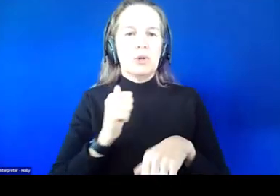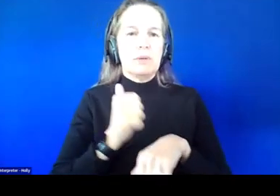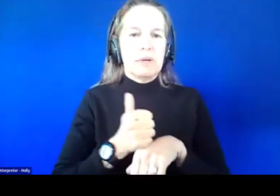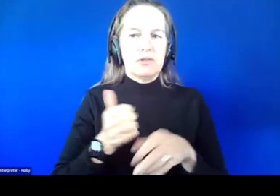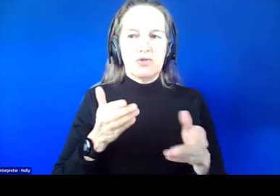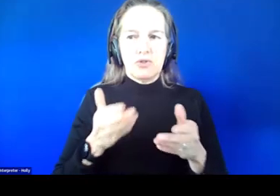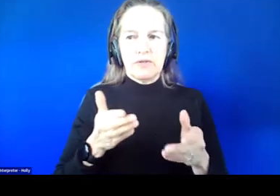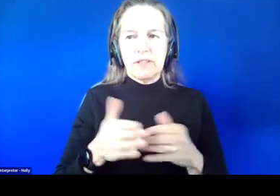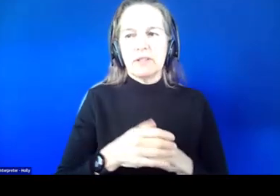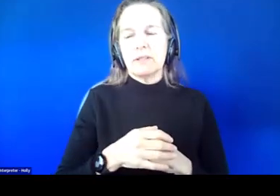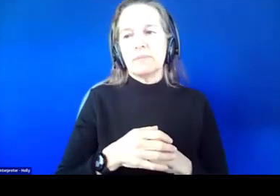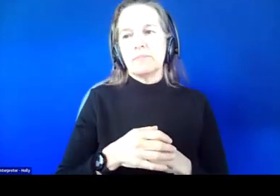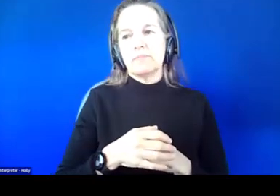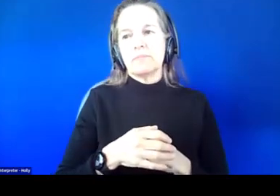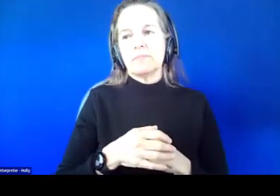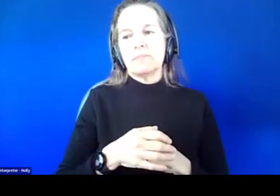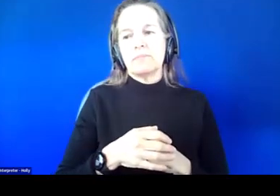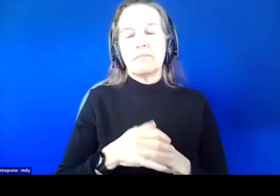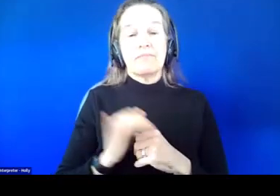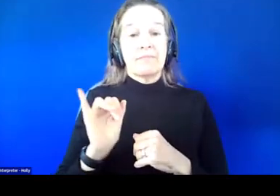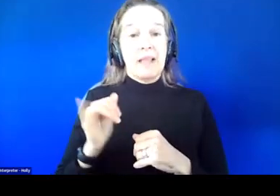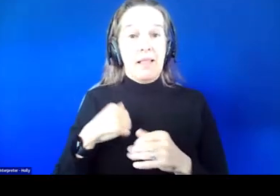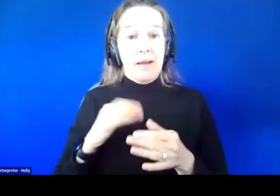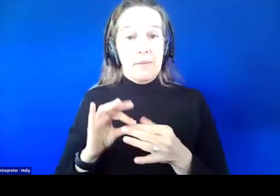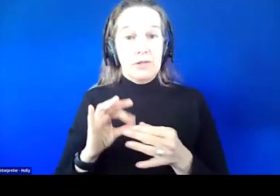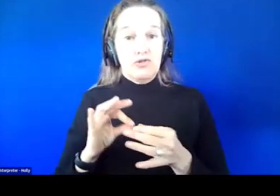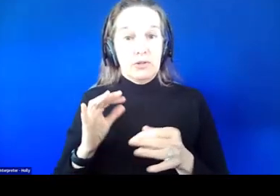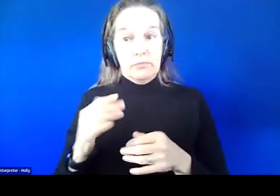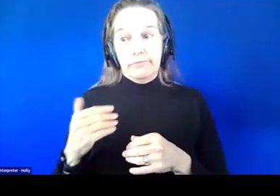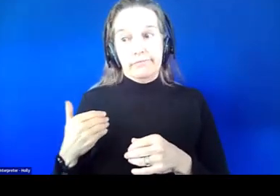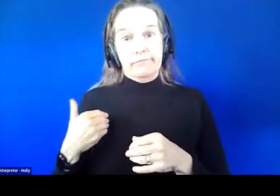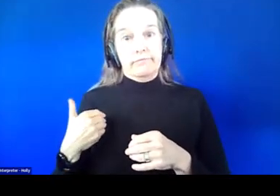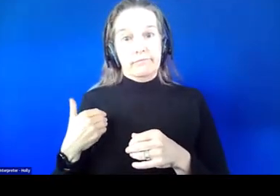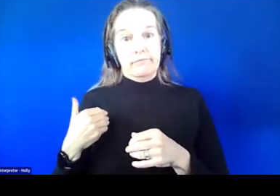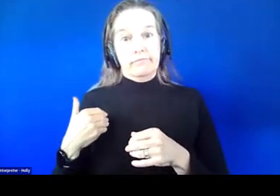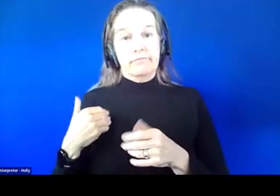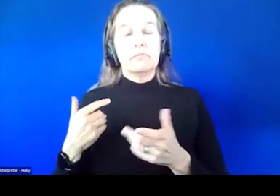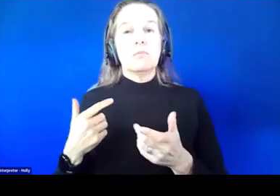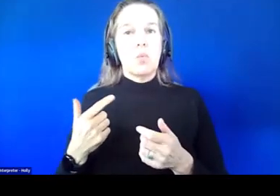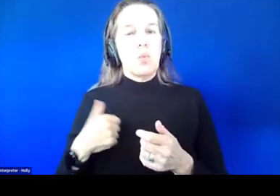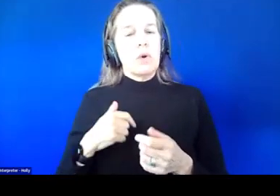As mentioned earlier, we are a participating state